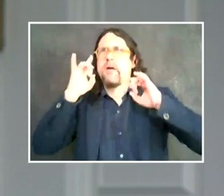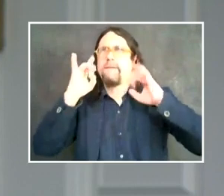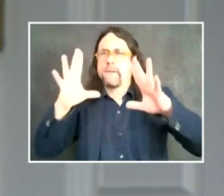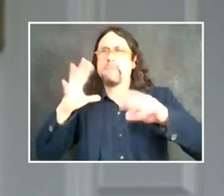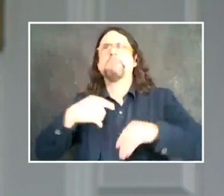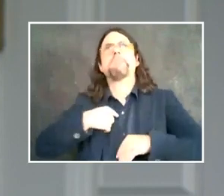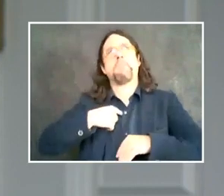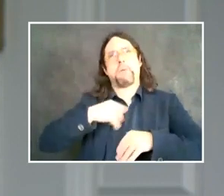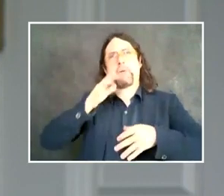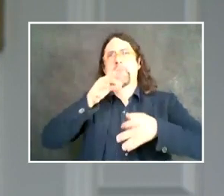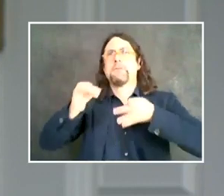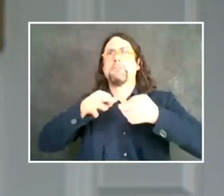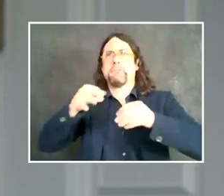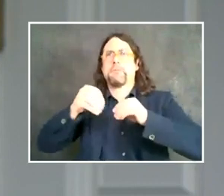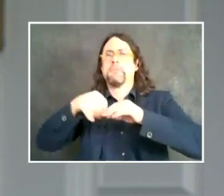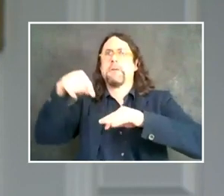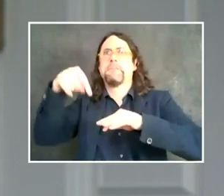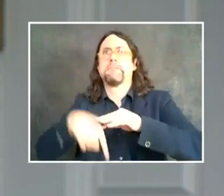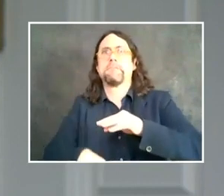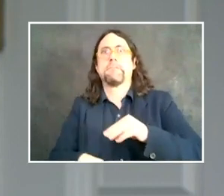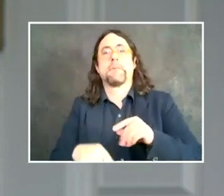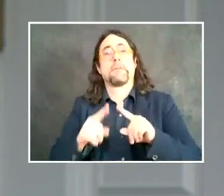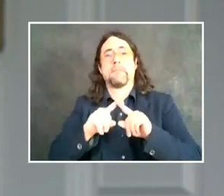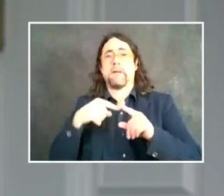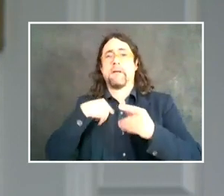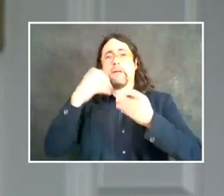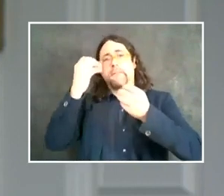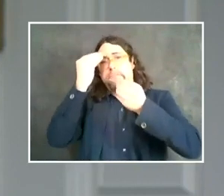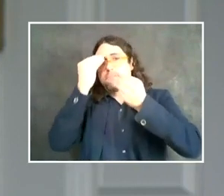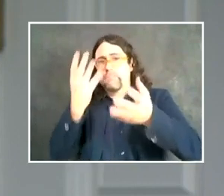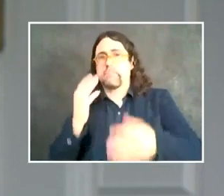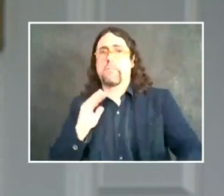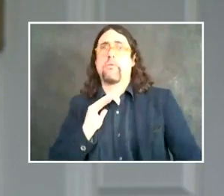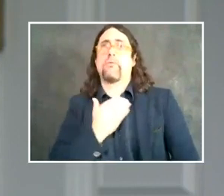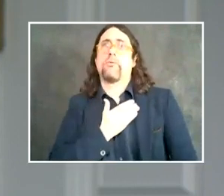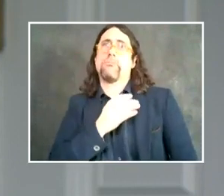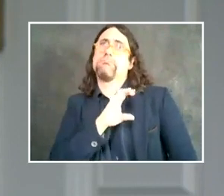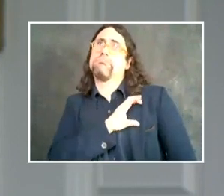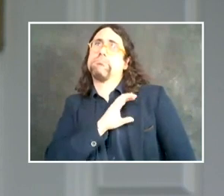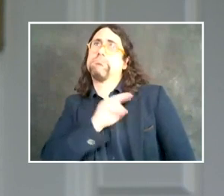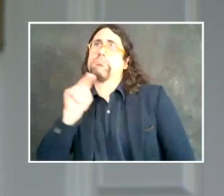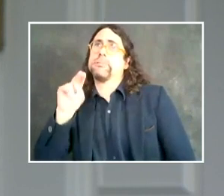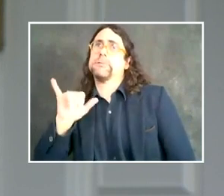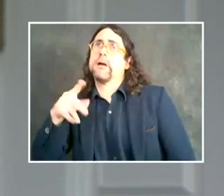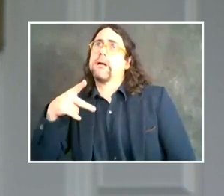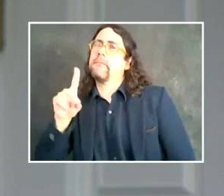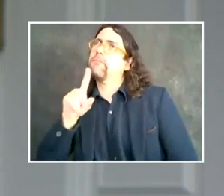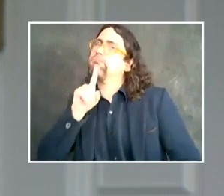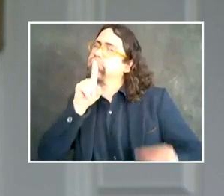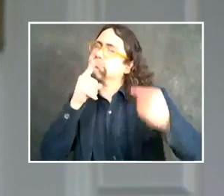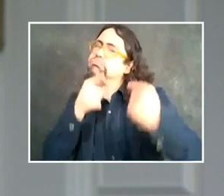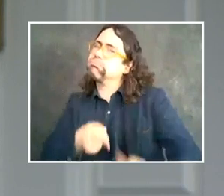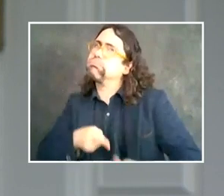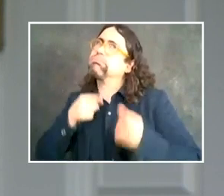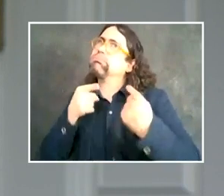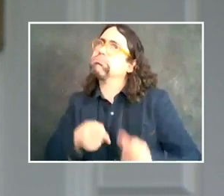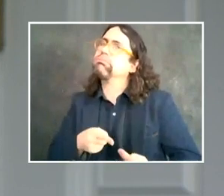ALREADY. AND MEMBERS THAT HAVE GOTTEN SICK. MEMBERS GIVEN THEIR LIFE. WHETHER IT'S IN THE HEALTH FIELD, OR THE POLICE DEPARTMENT.